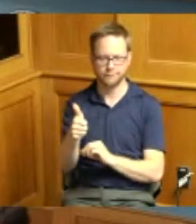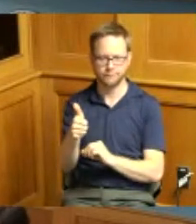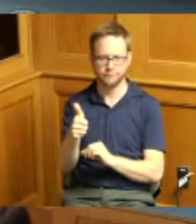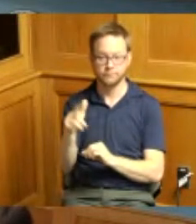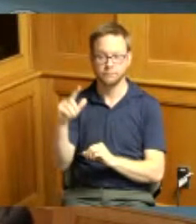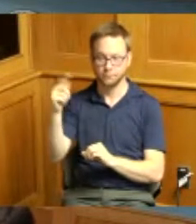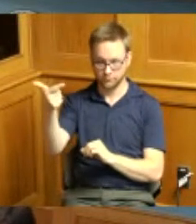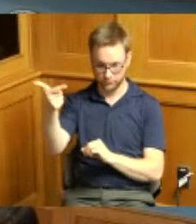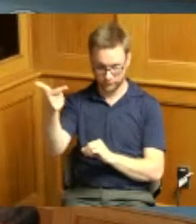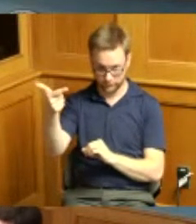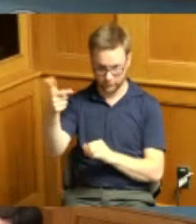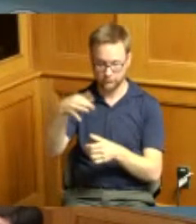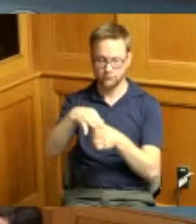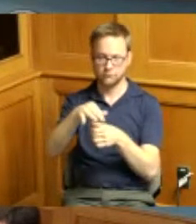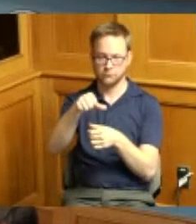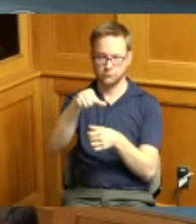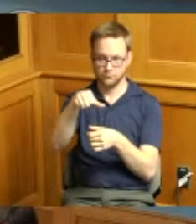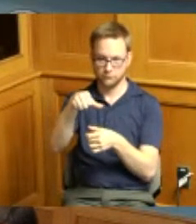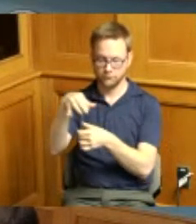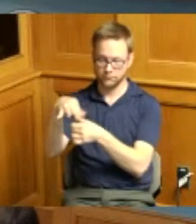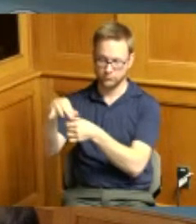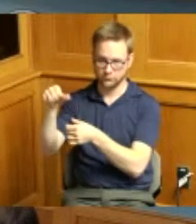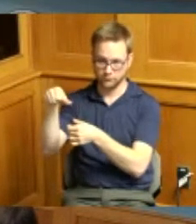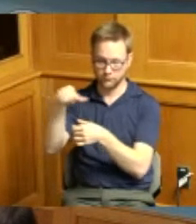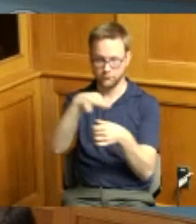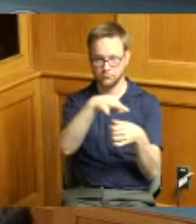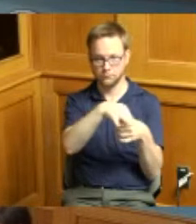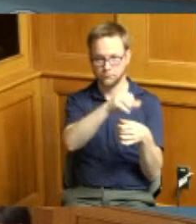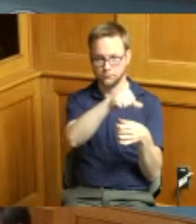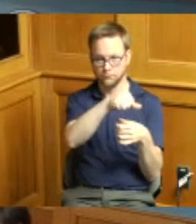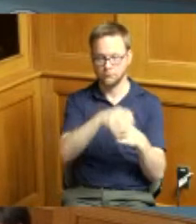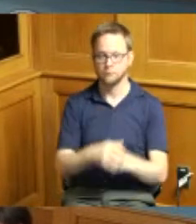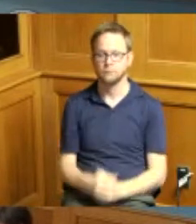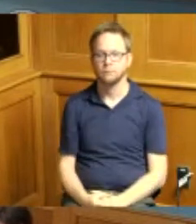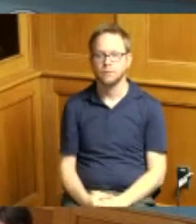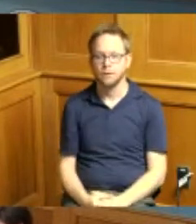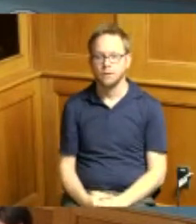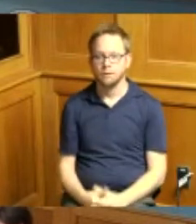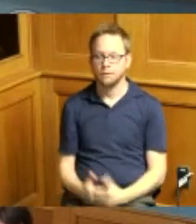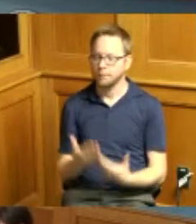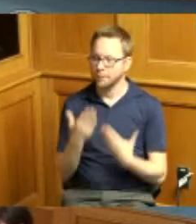Commissioner Summerow Dumas Commissioner Reece yes Commissioner Driehaus yes thank you very much okay